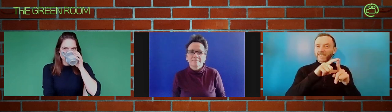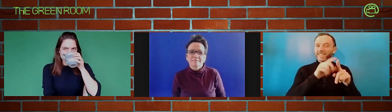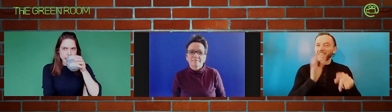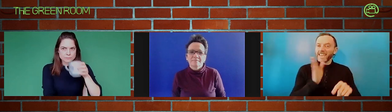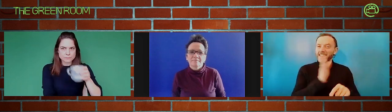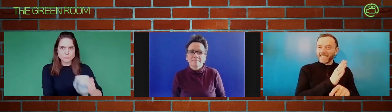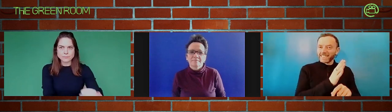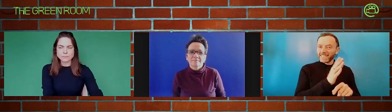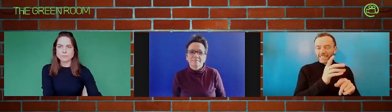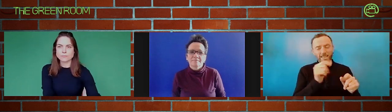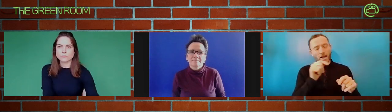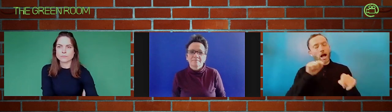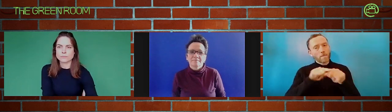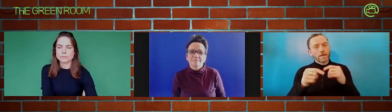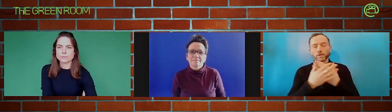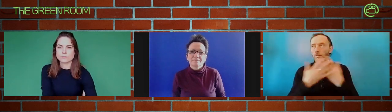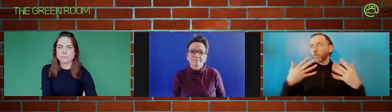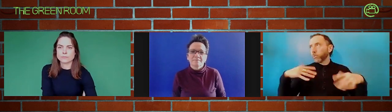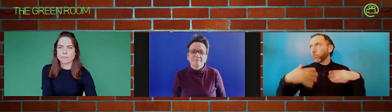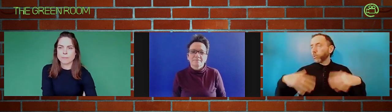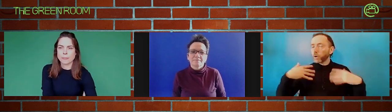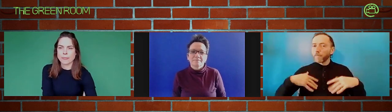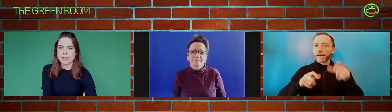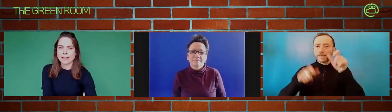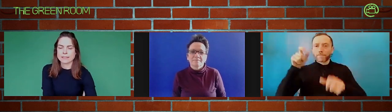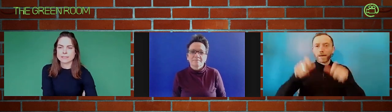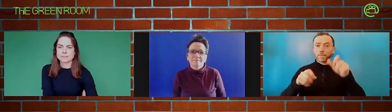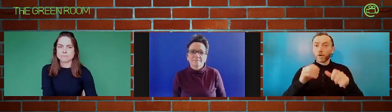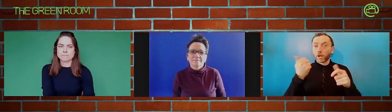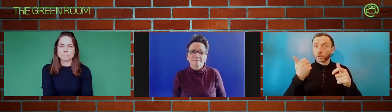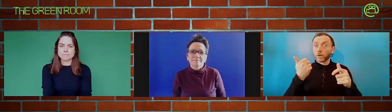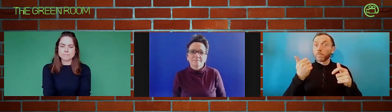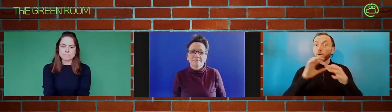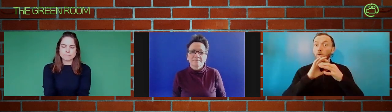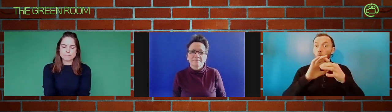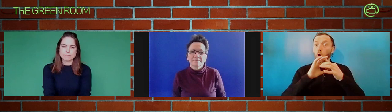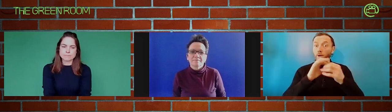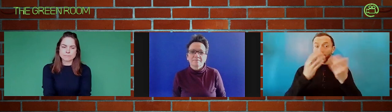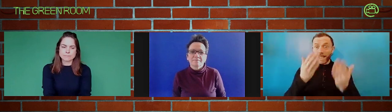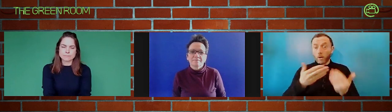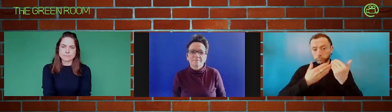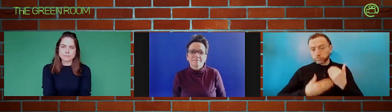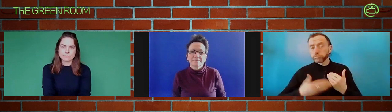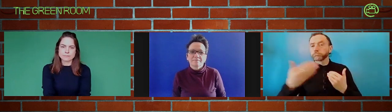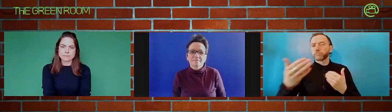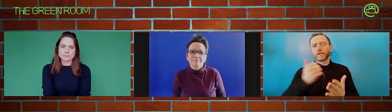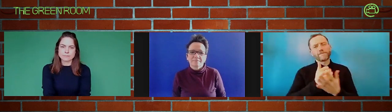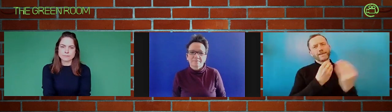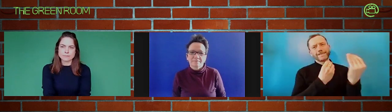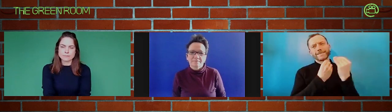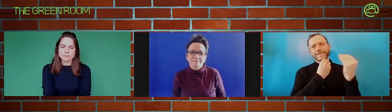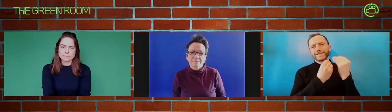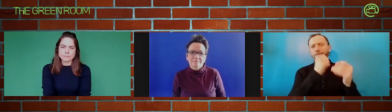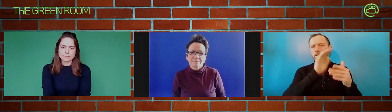some of whom I still work with today so it was a great training ground. And I was there for a couple of years